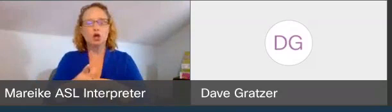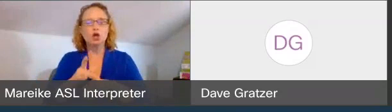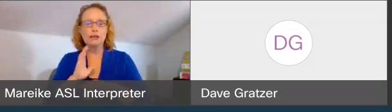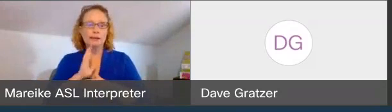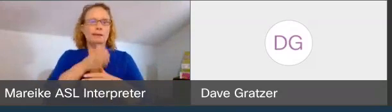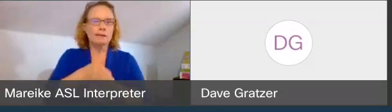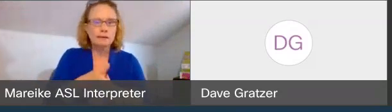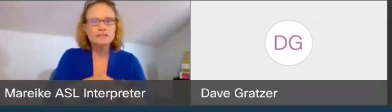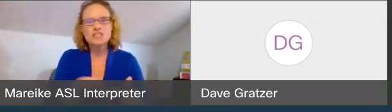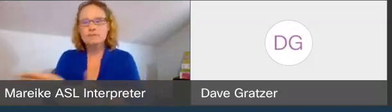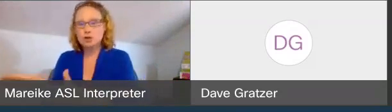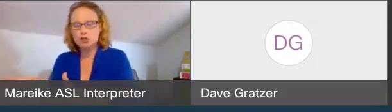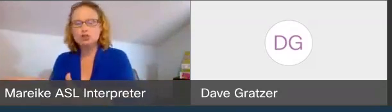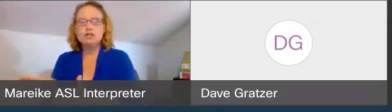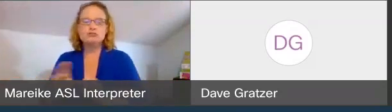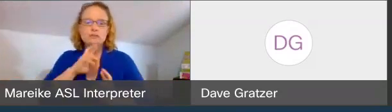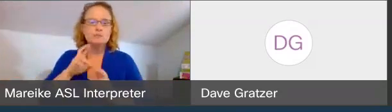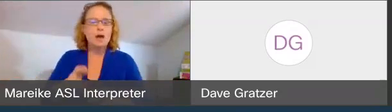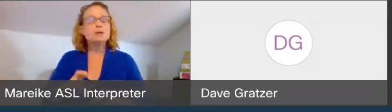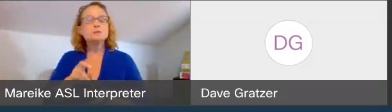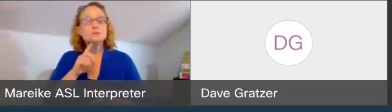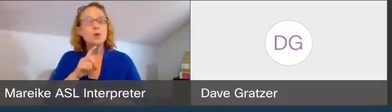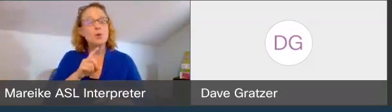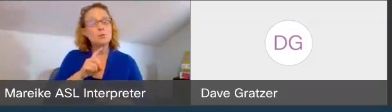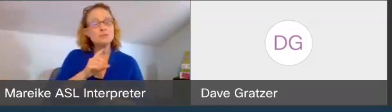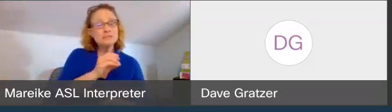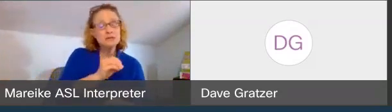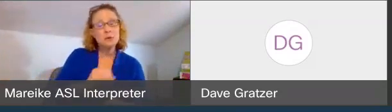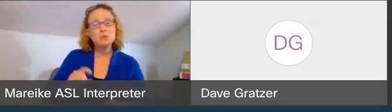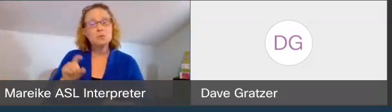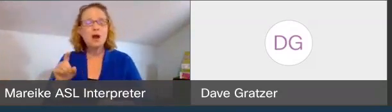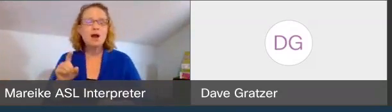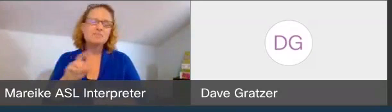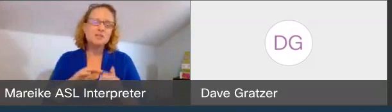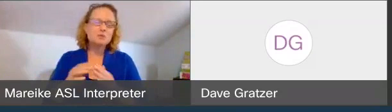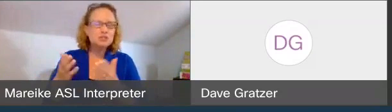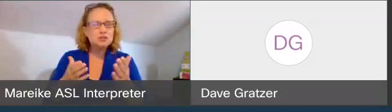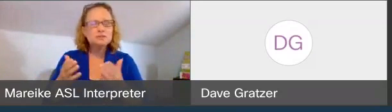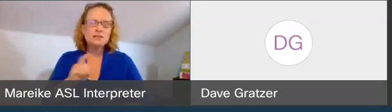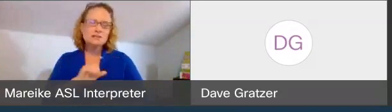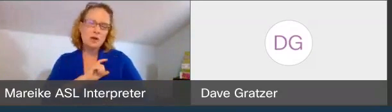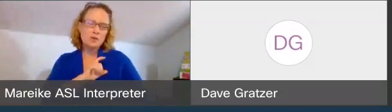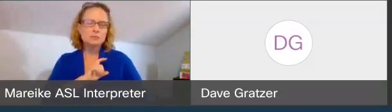intercepts, this is in community services, law enforcement I think it's really key that the